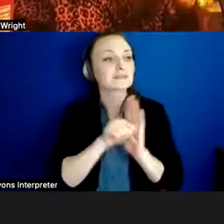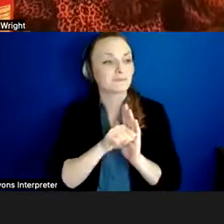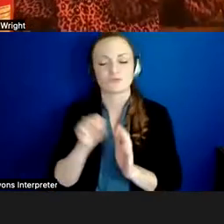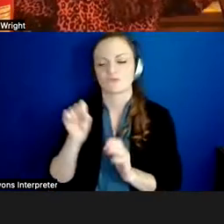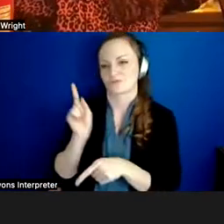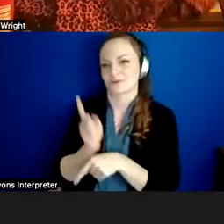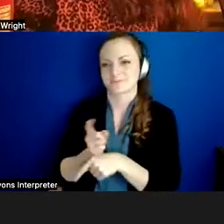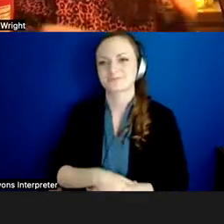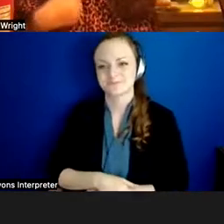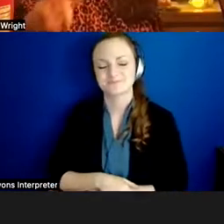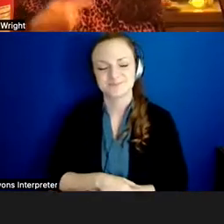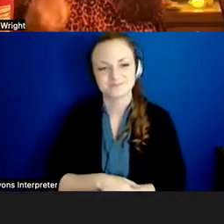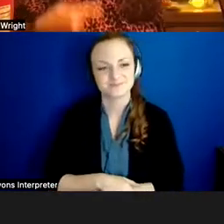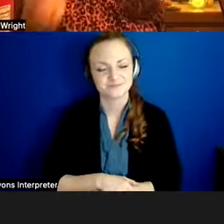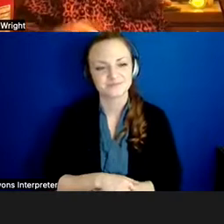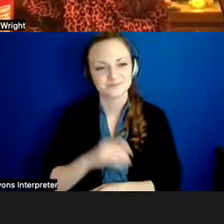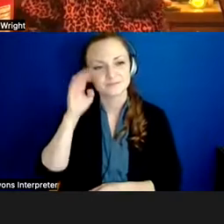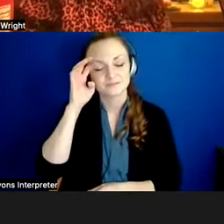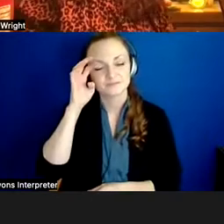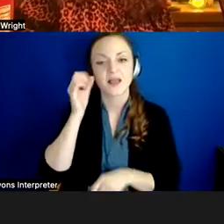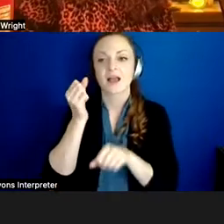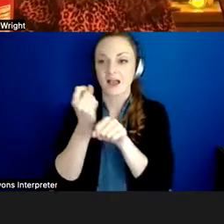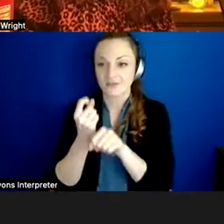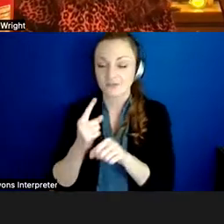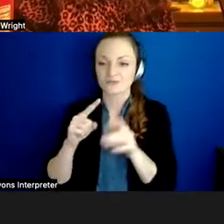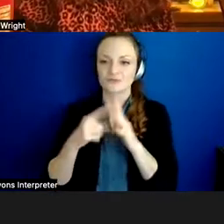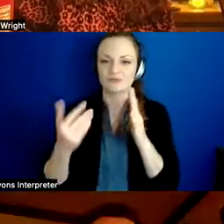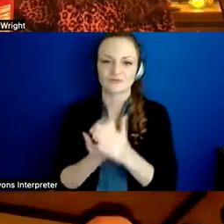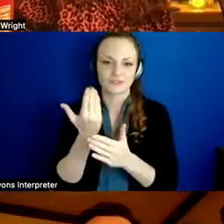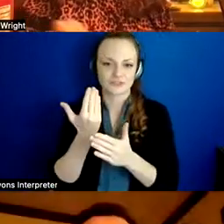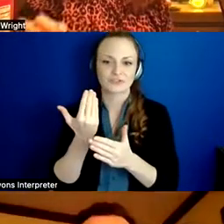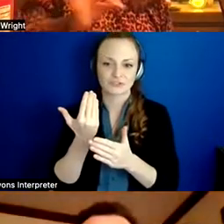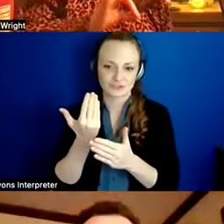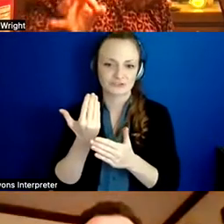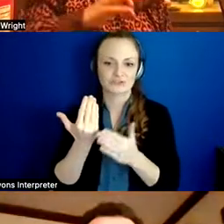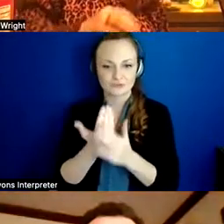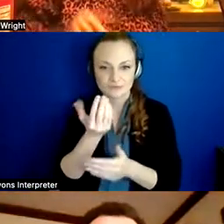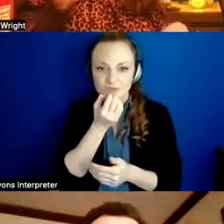and Then we just we start over every year. with, you know, with with the new stuff except